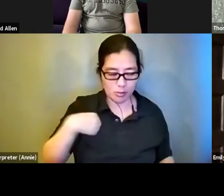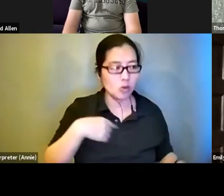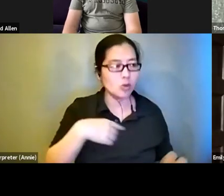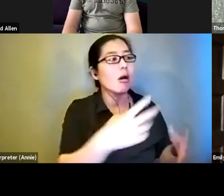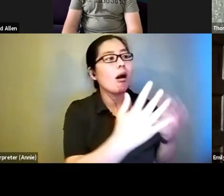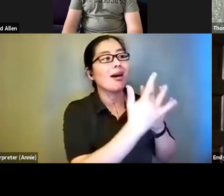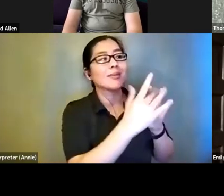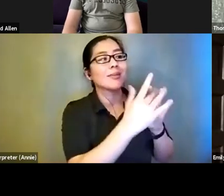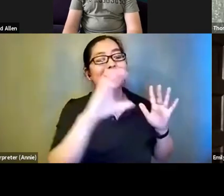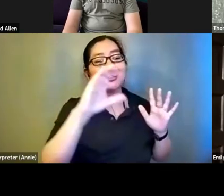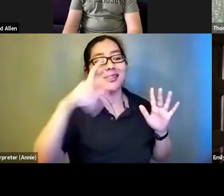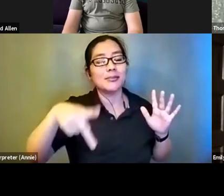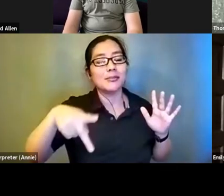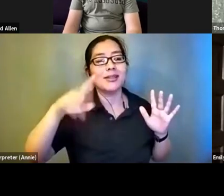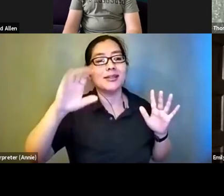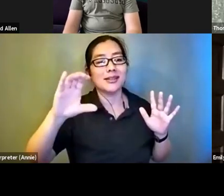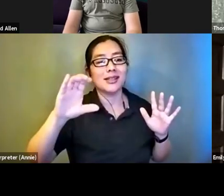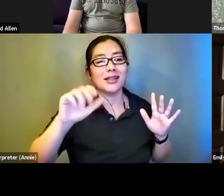@ski.org I will